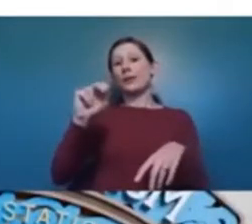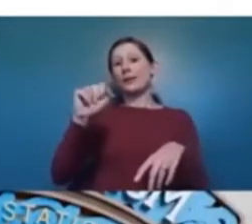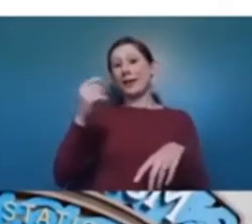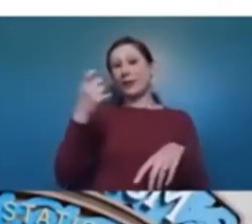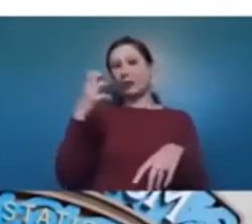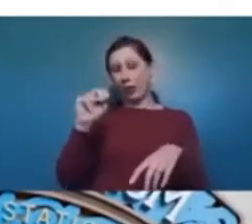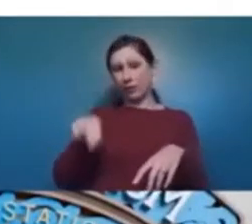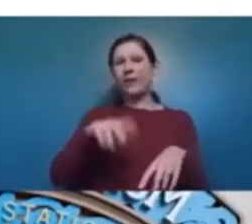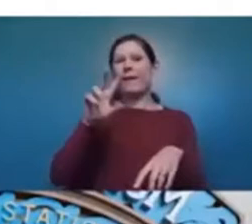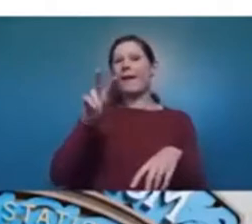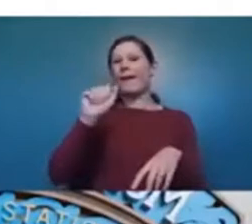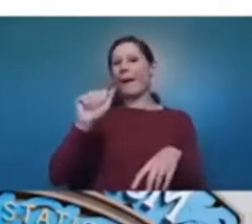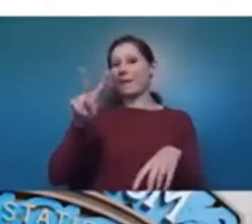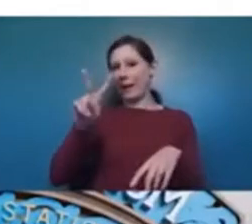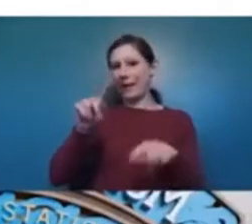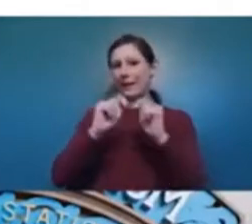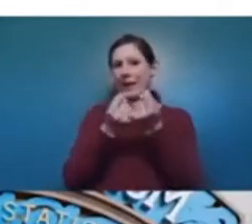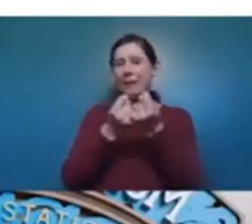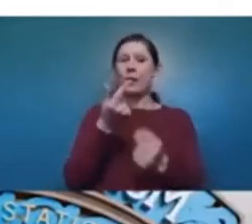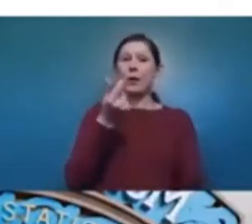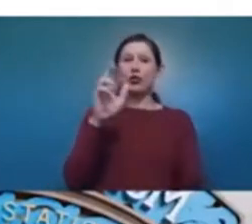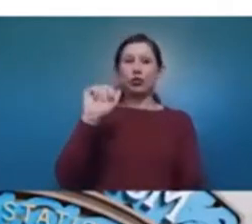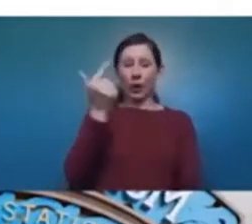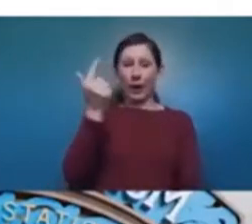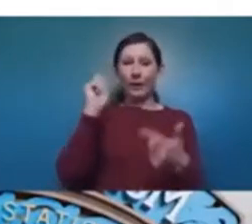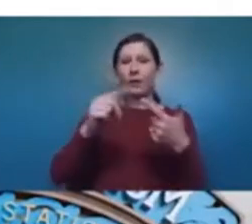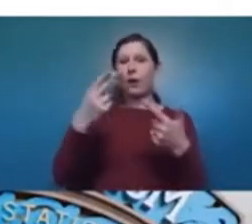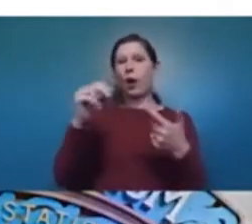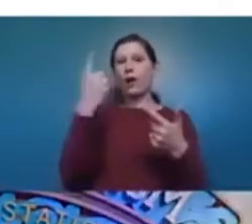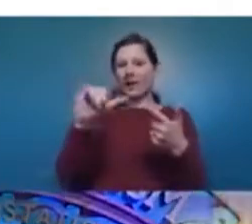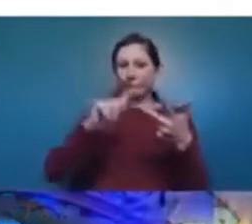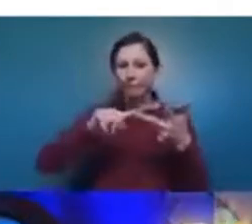Greg, Phil, and Holly, who we affectionately call the V3,